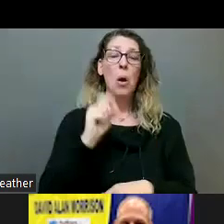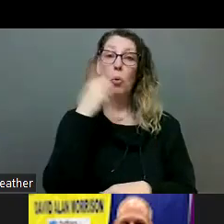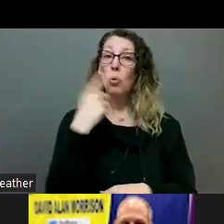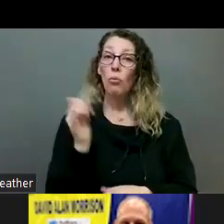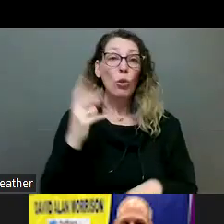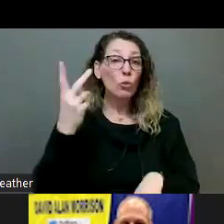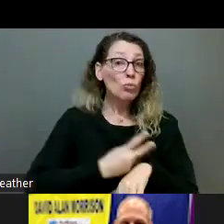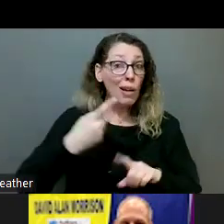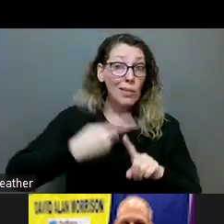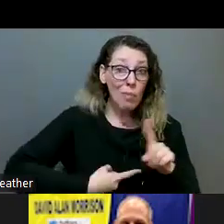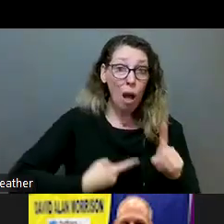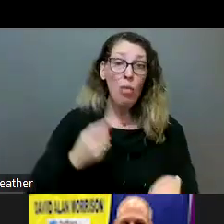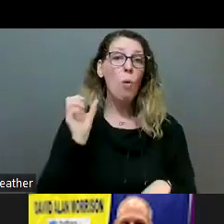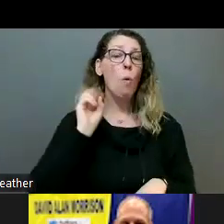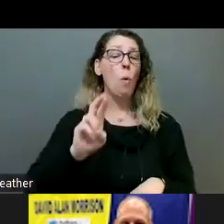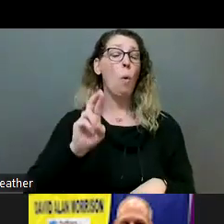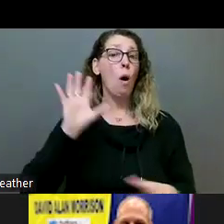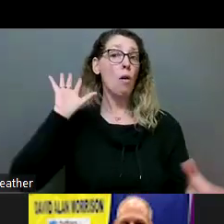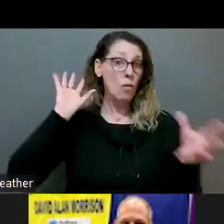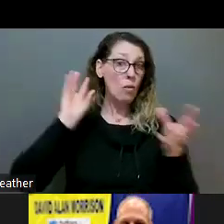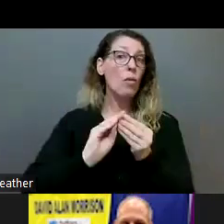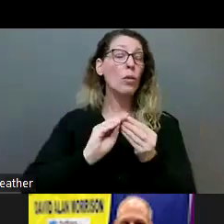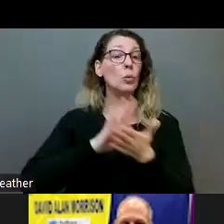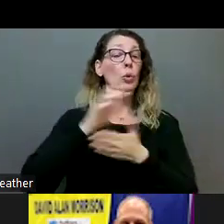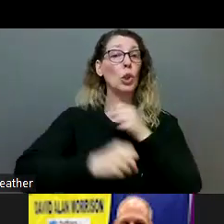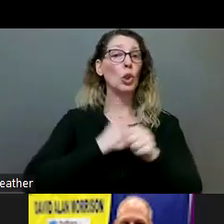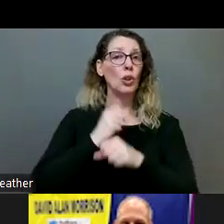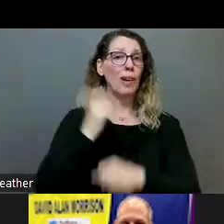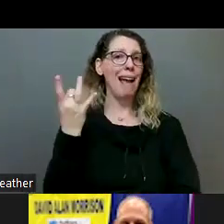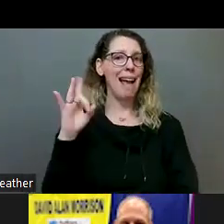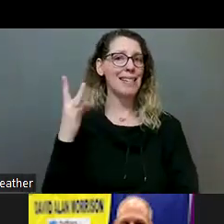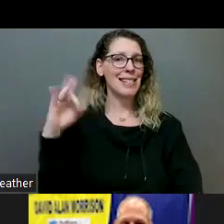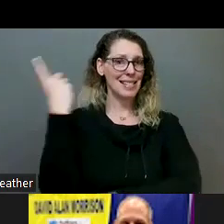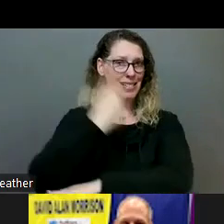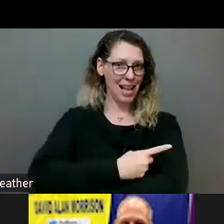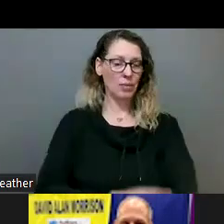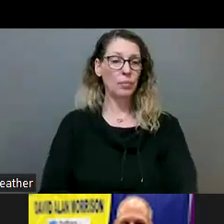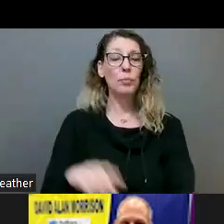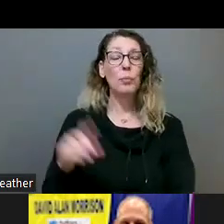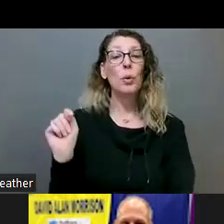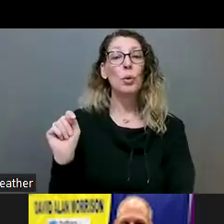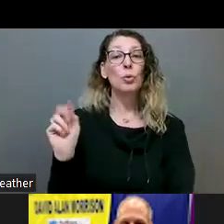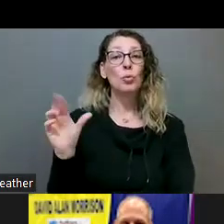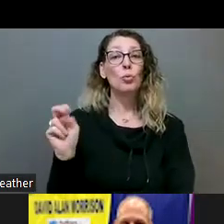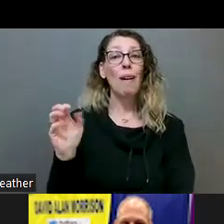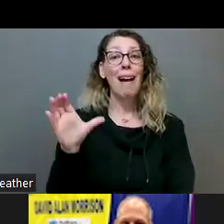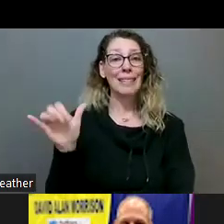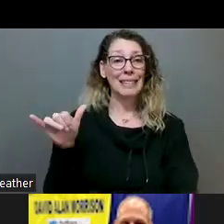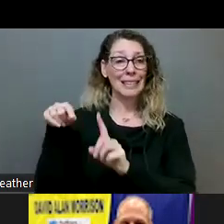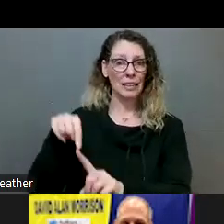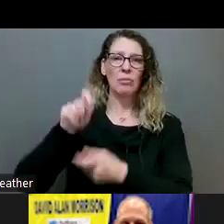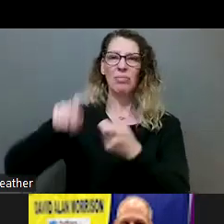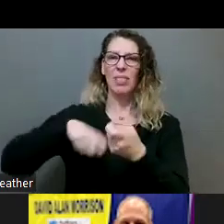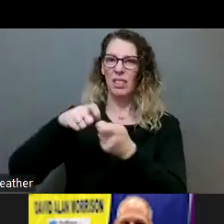or over a full school year, 18 days. Truancy, we have specific laws in Washington state that